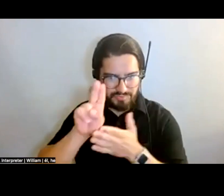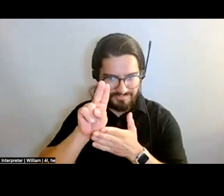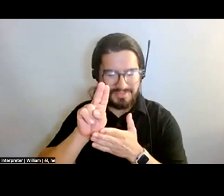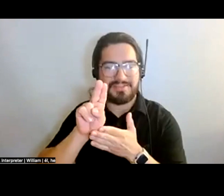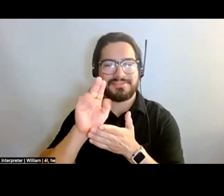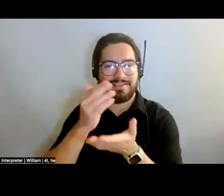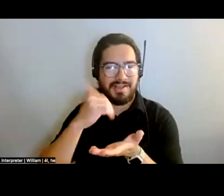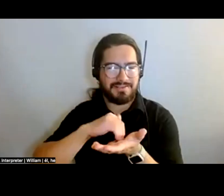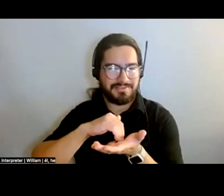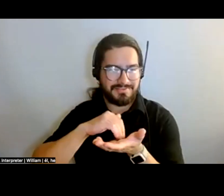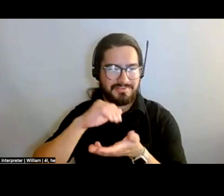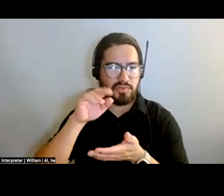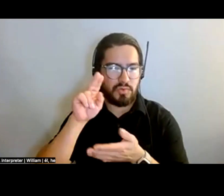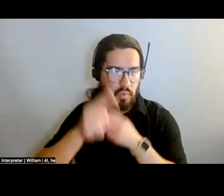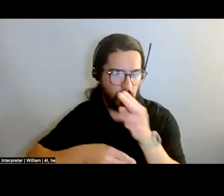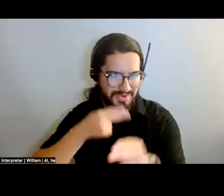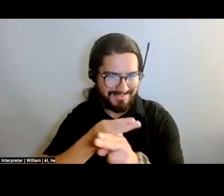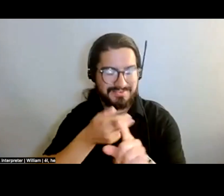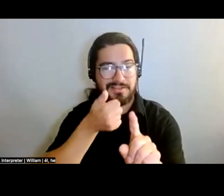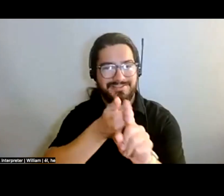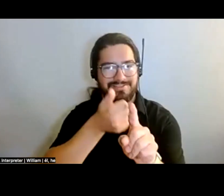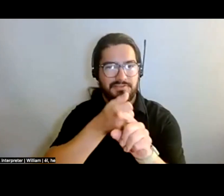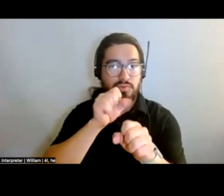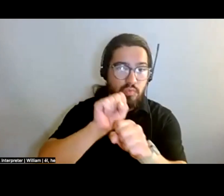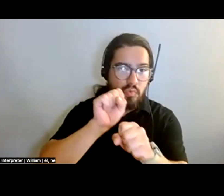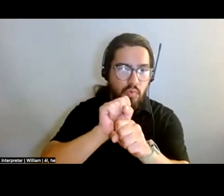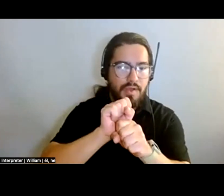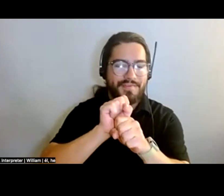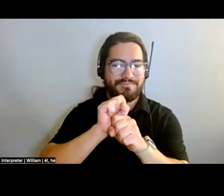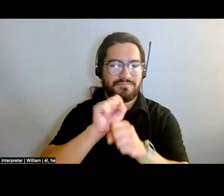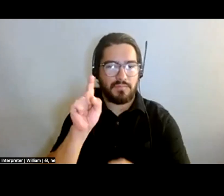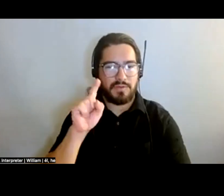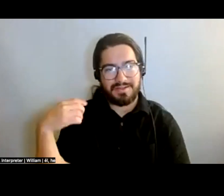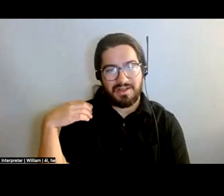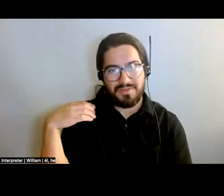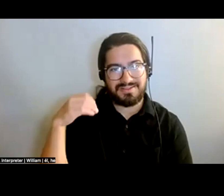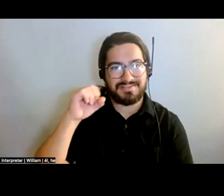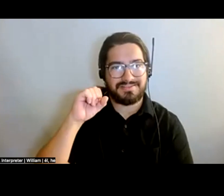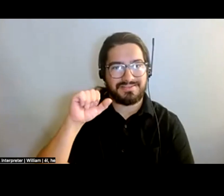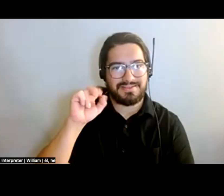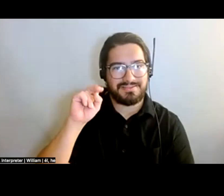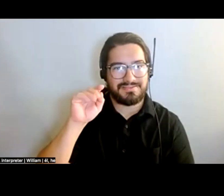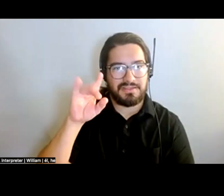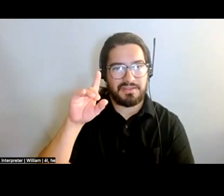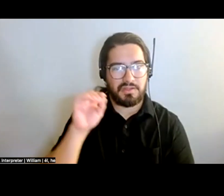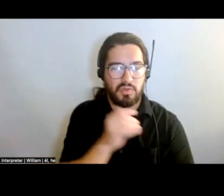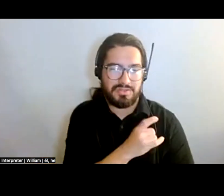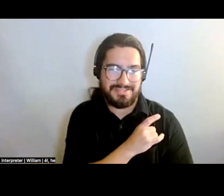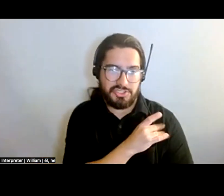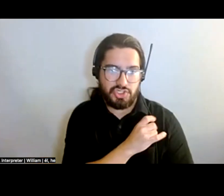She works as a professional artist and designer in Santiago, Chile, alternating between visual art and editorial projects.